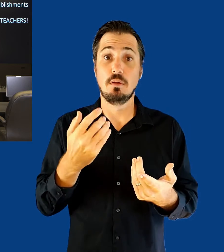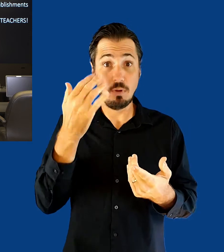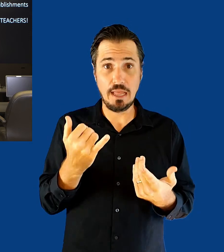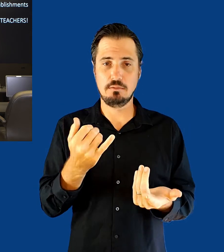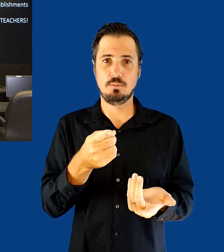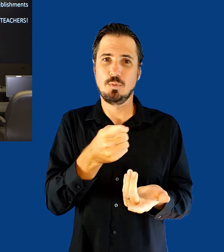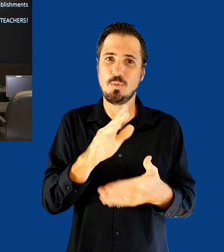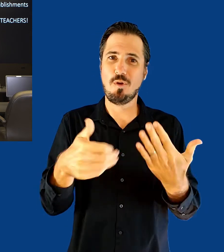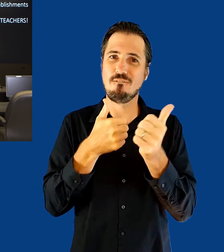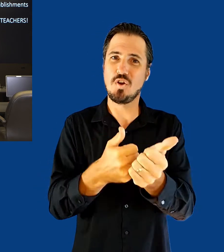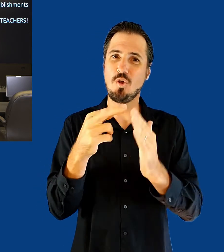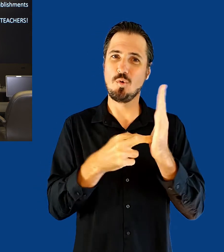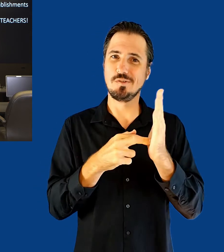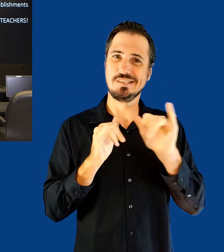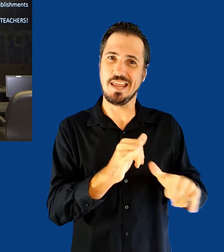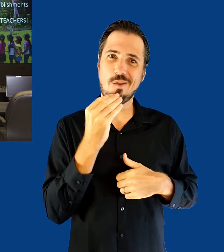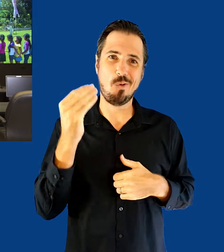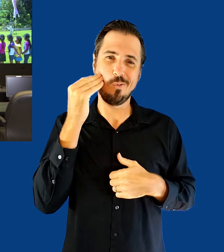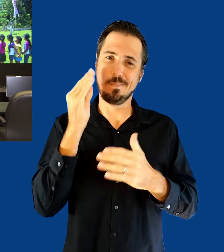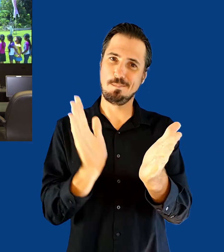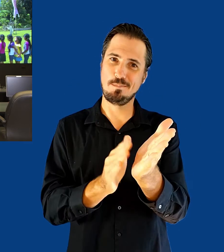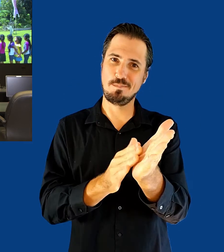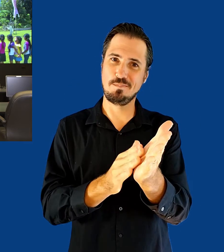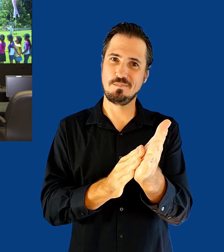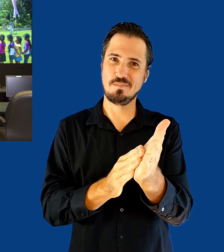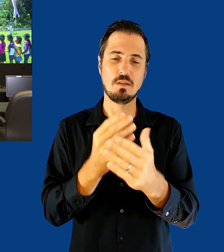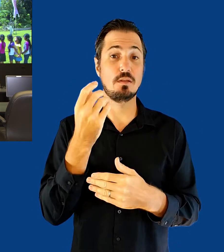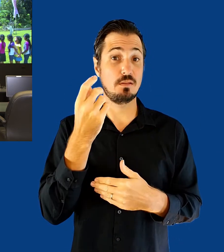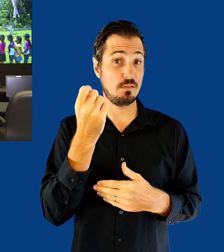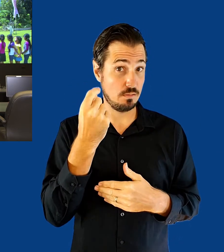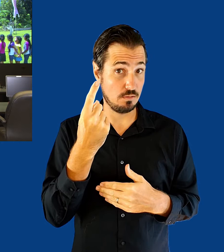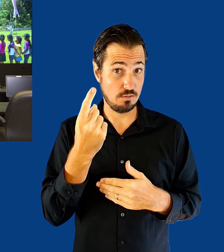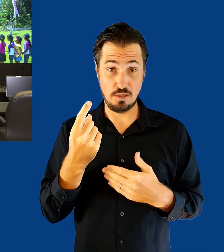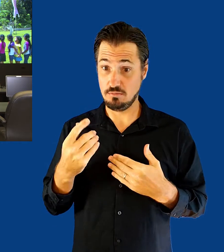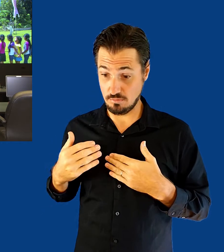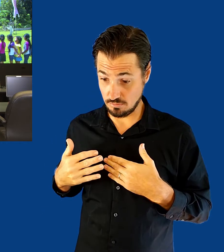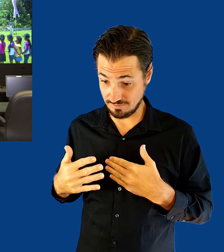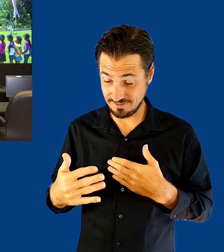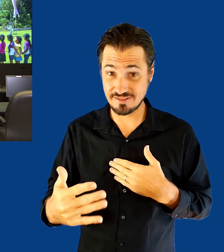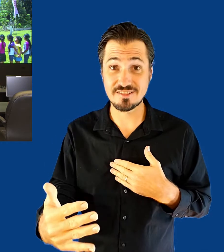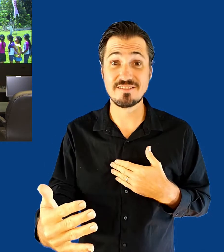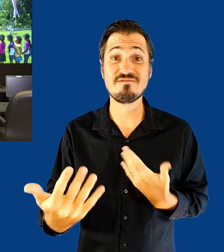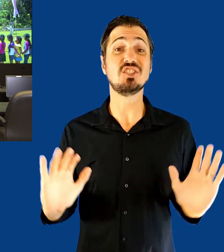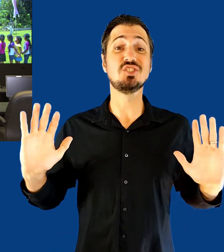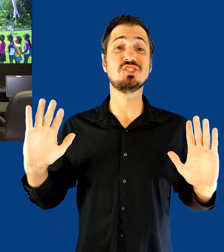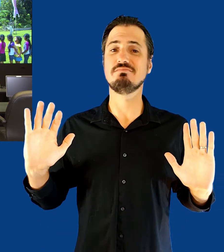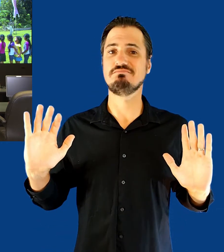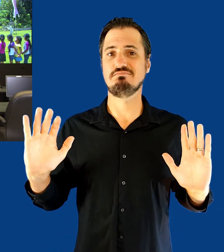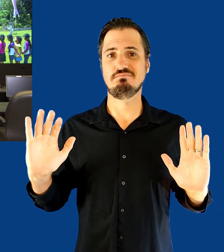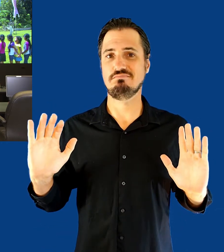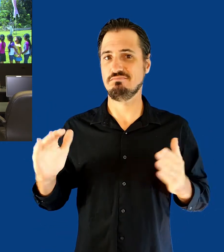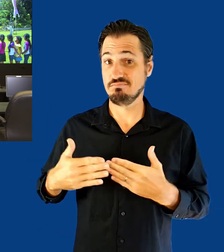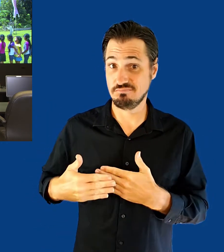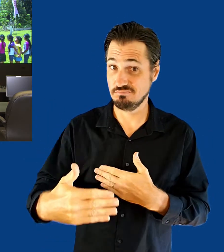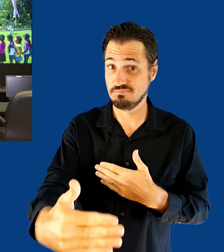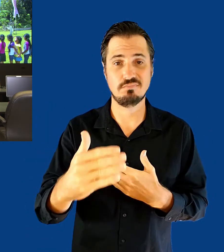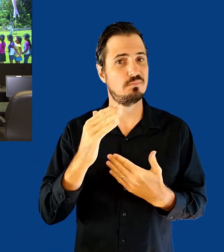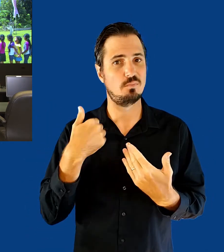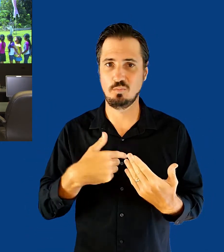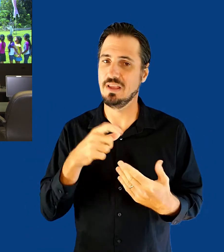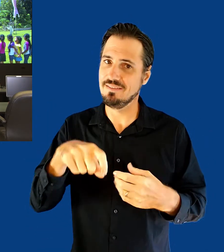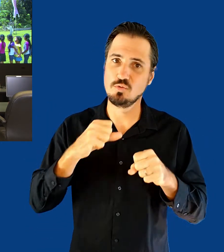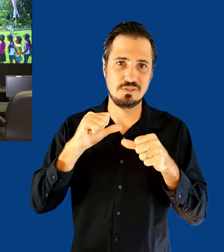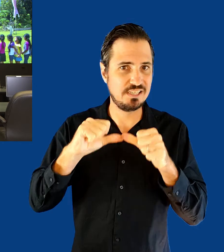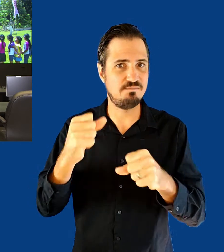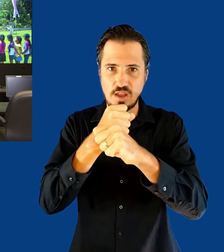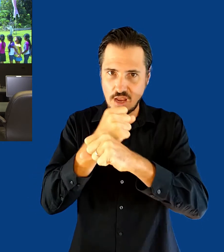The fact is that our marathon is not yet over. We have many months ahead of us in our battle against COVID-19. And if we don’t remain vigilant, the worst could be yet to come.